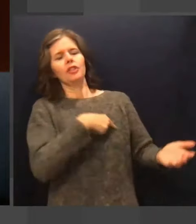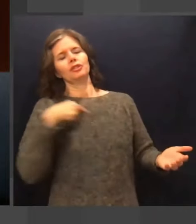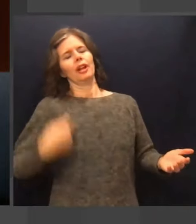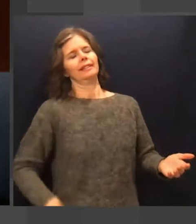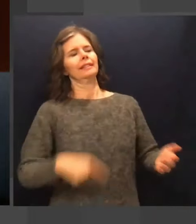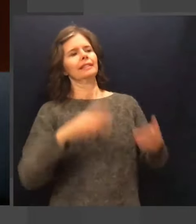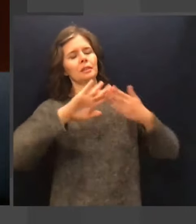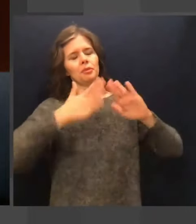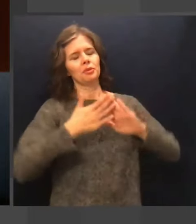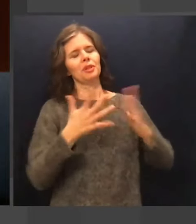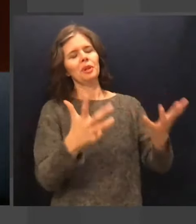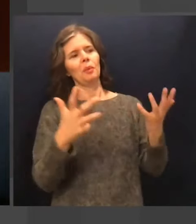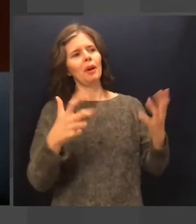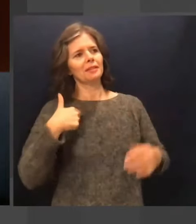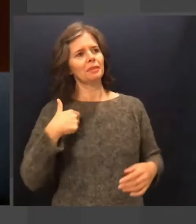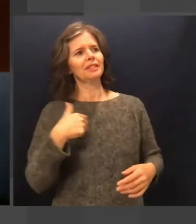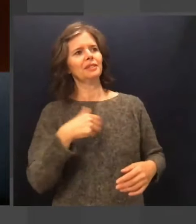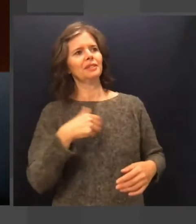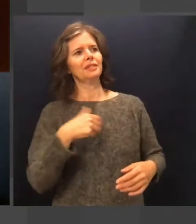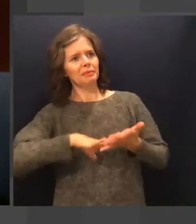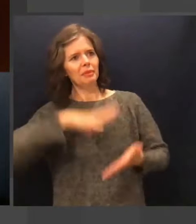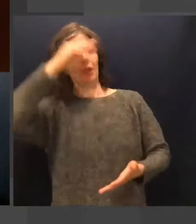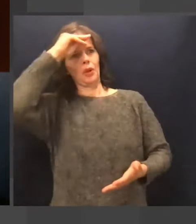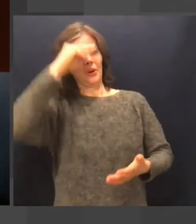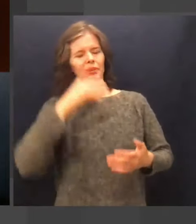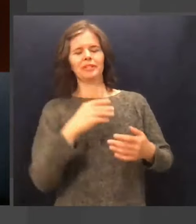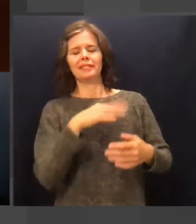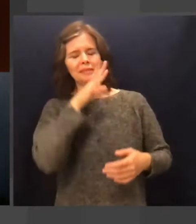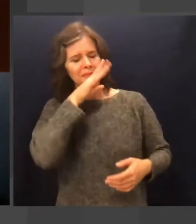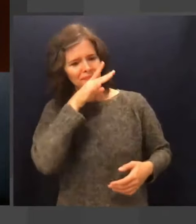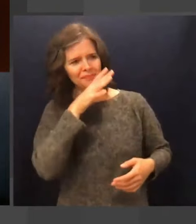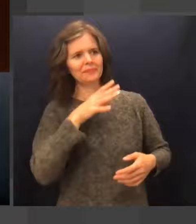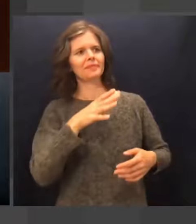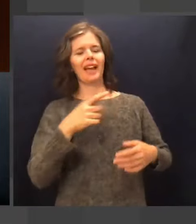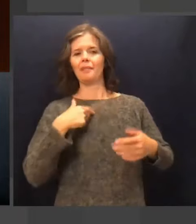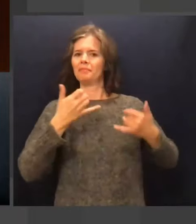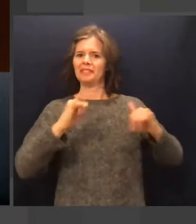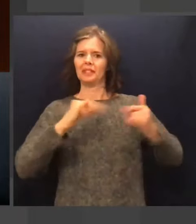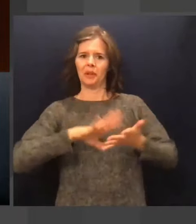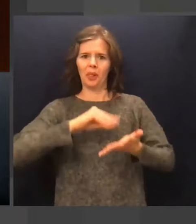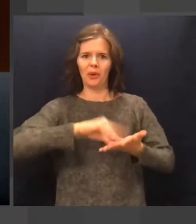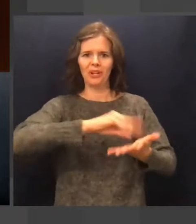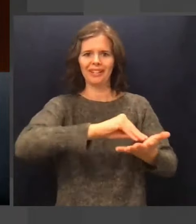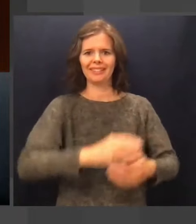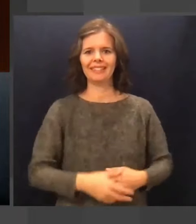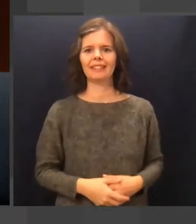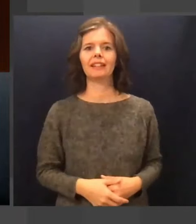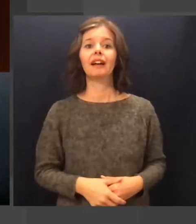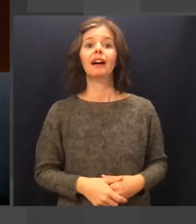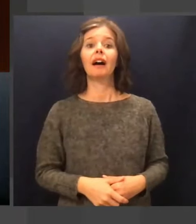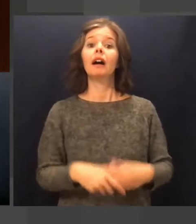WOW, JENS. I HAVE A LONG WAY TO GO